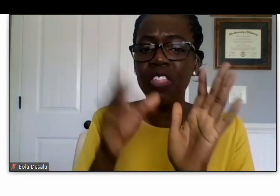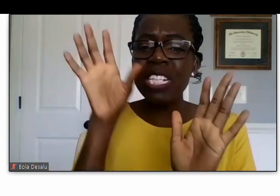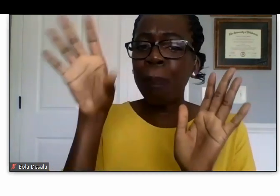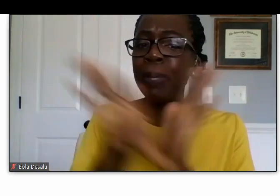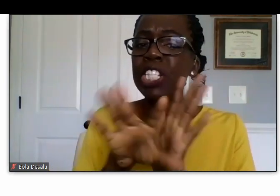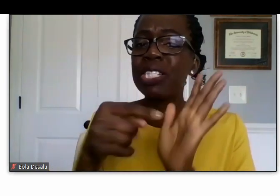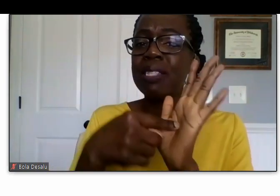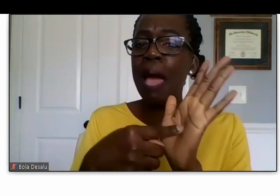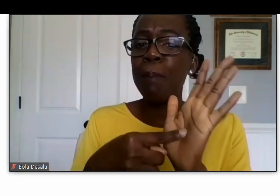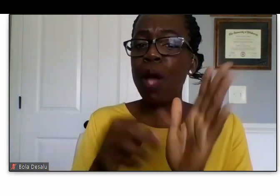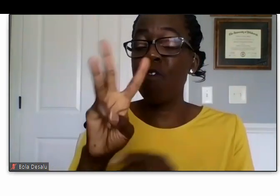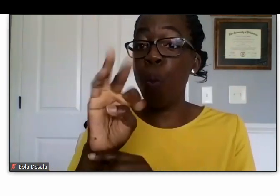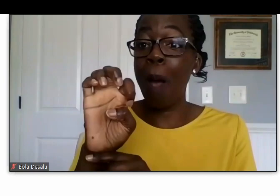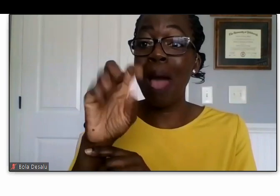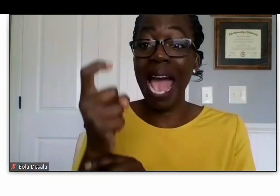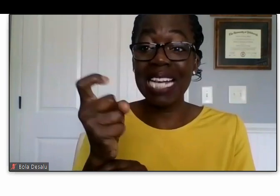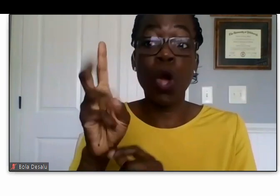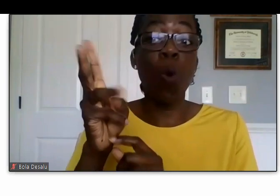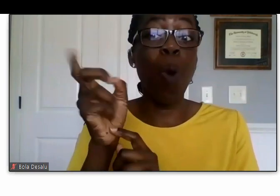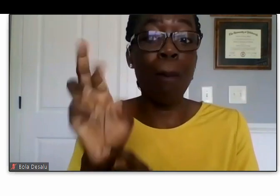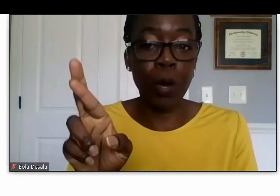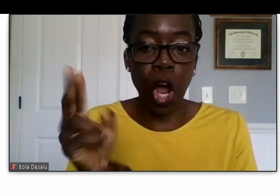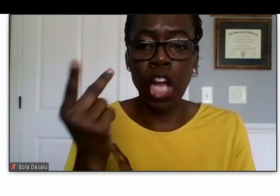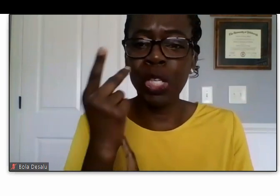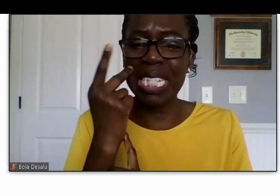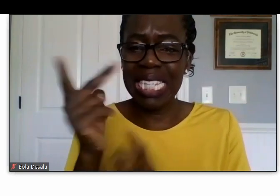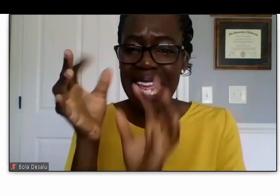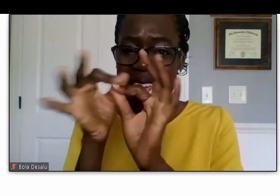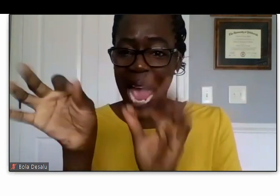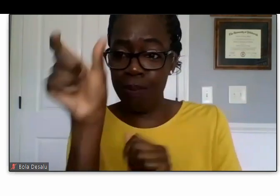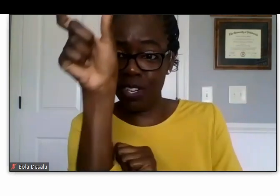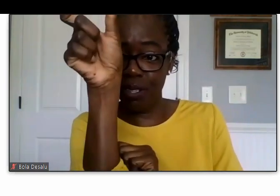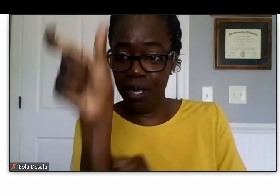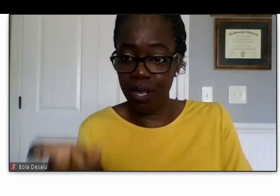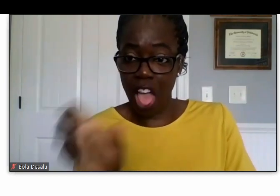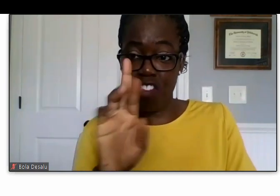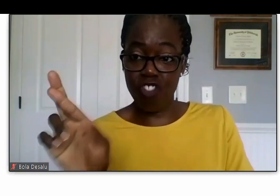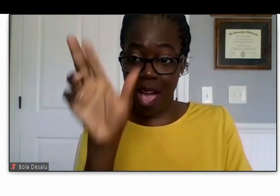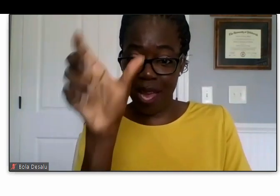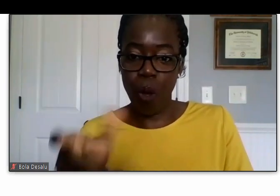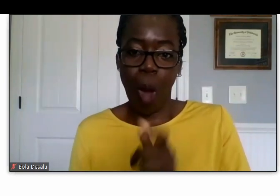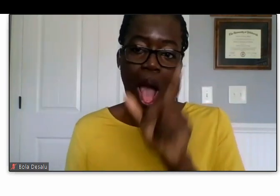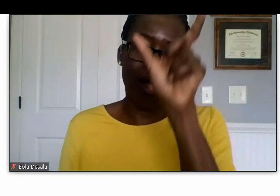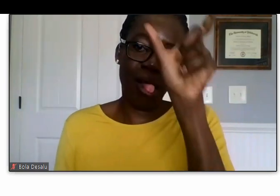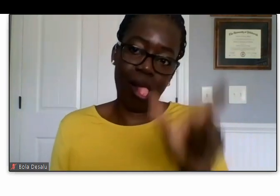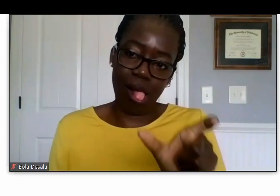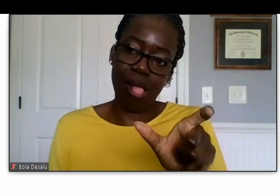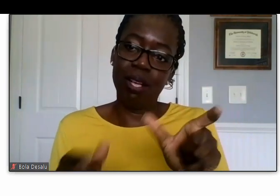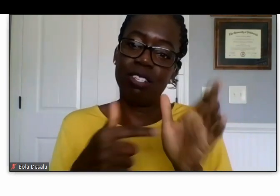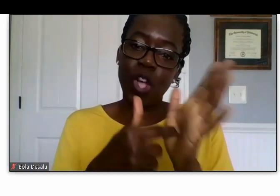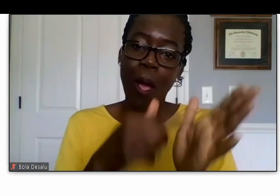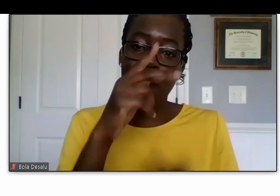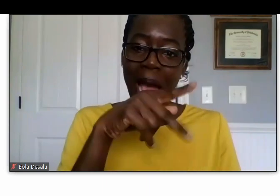and then you have YouTube Live. You have WebEx webinar, you have an example there